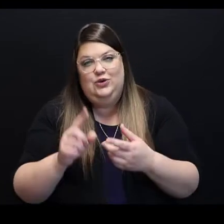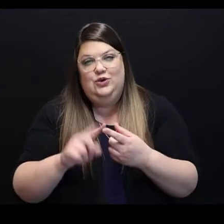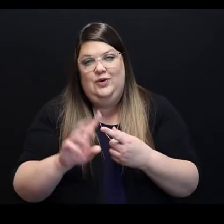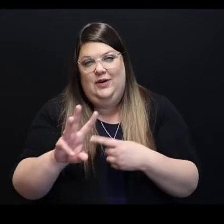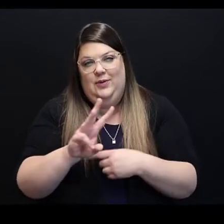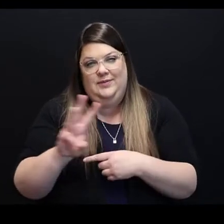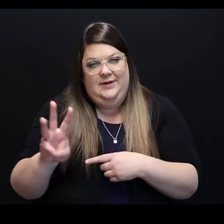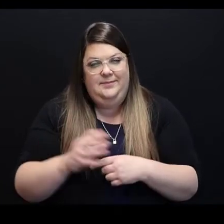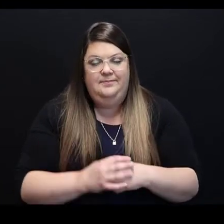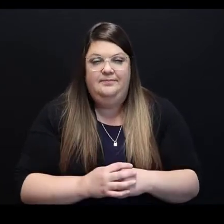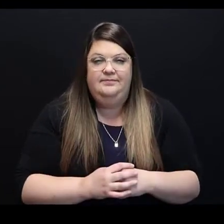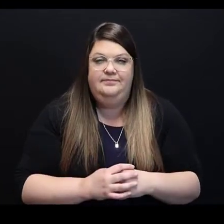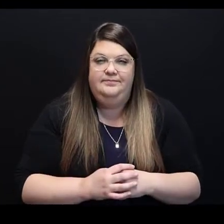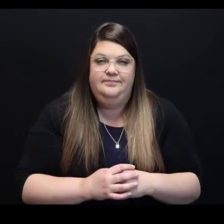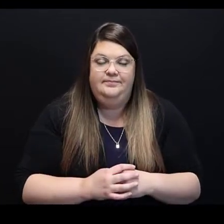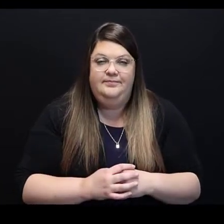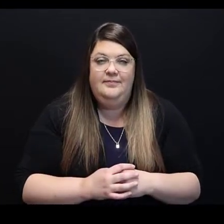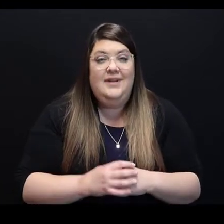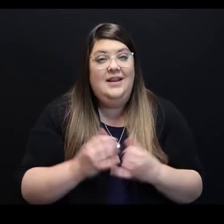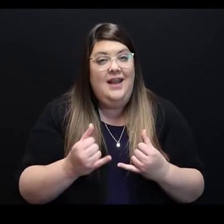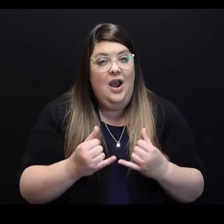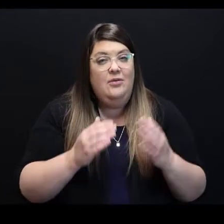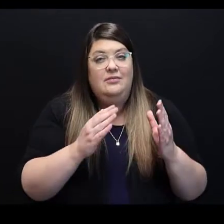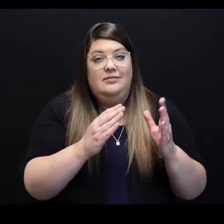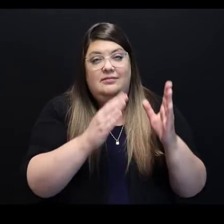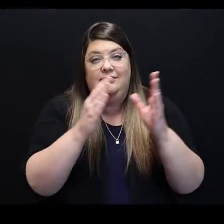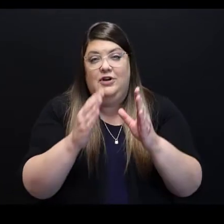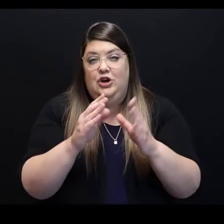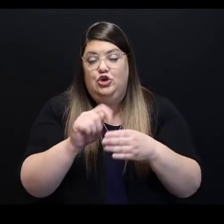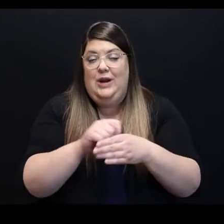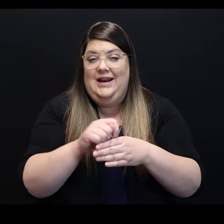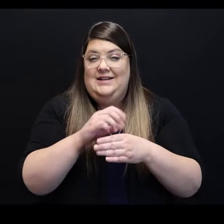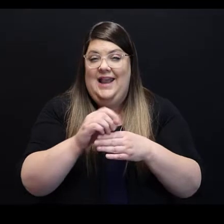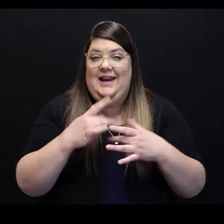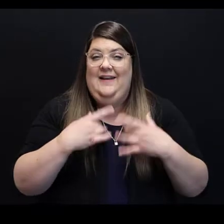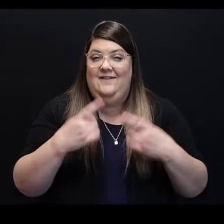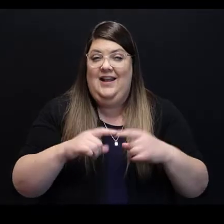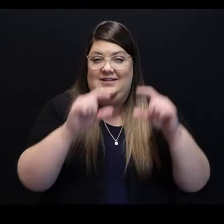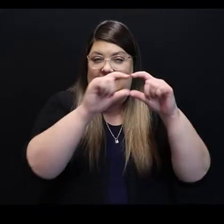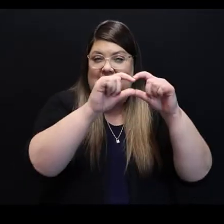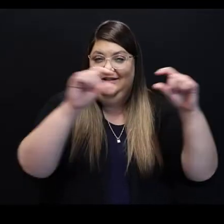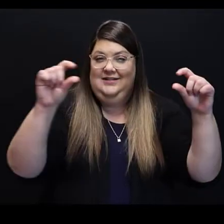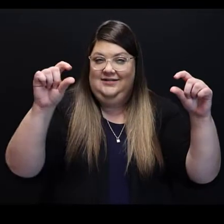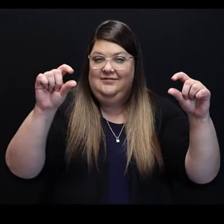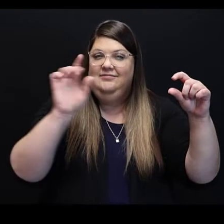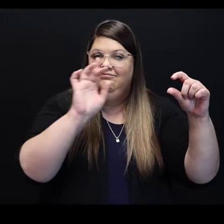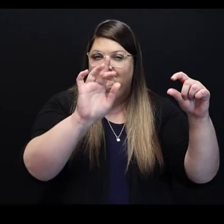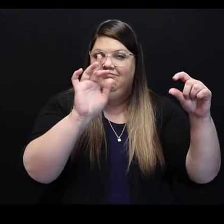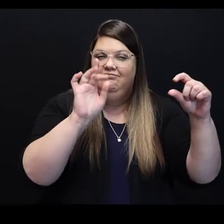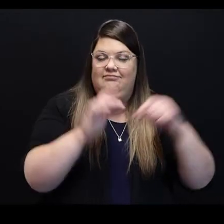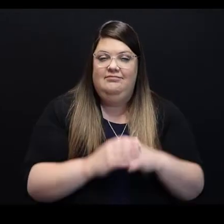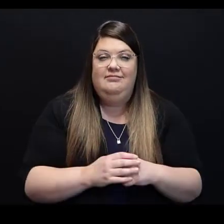Next let's review trainings and events. Select it in the top navigation bar. Trainings and events